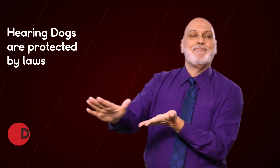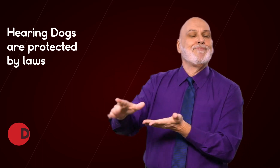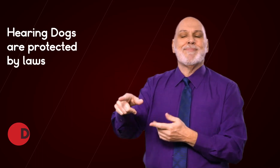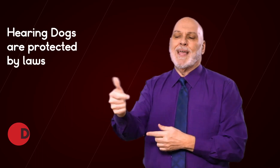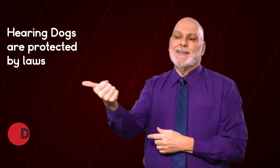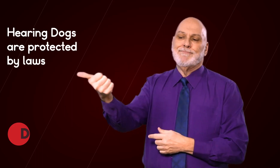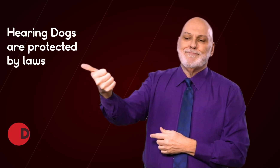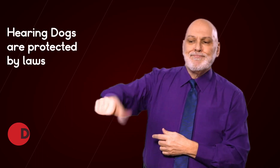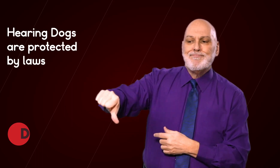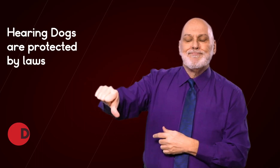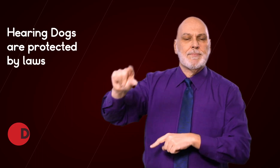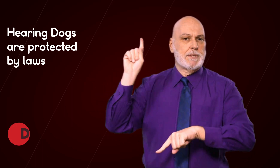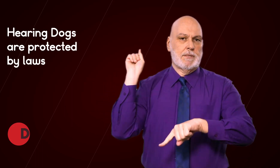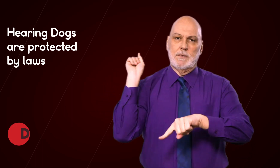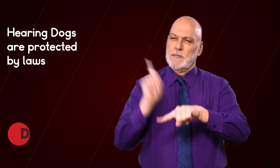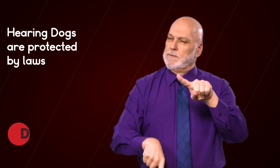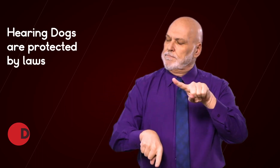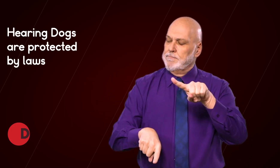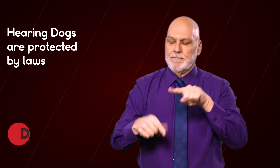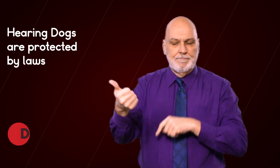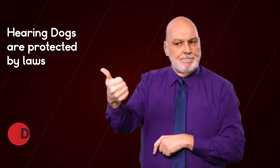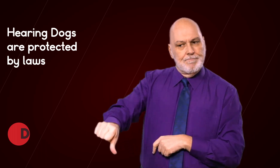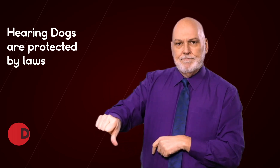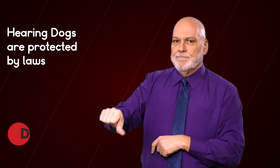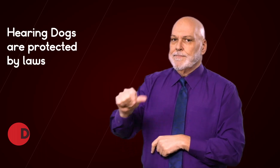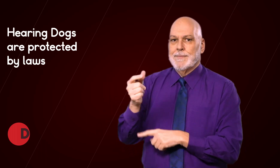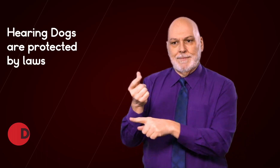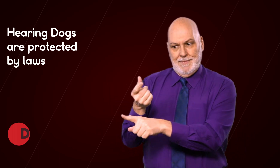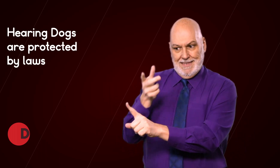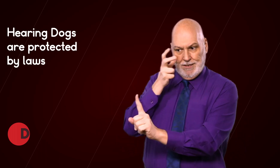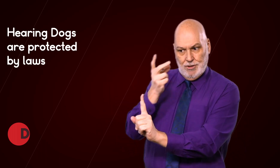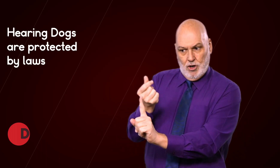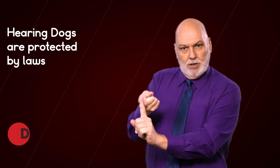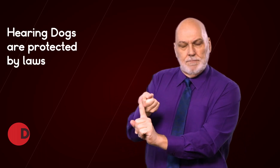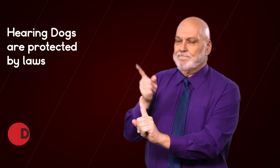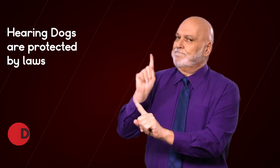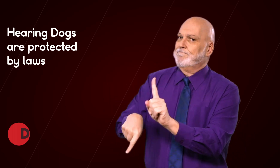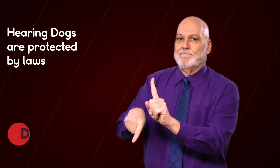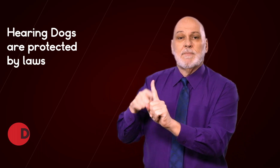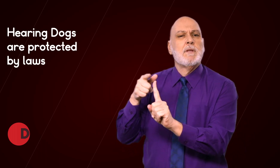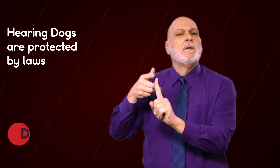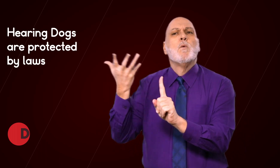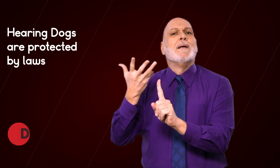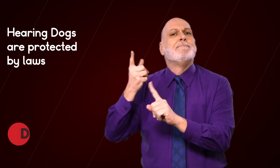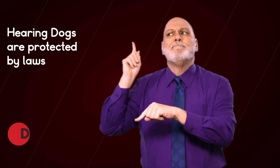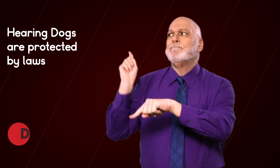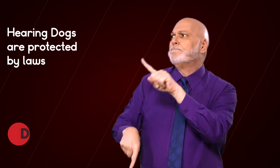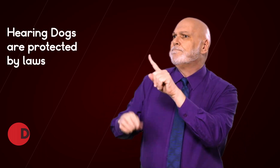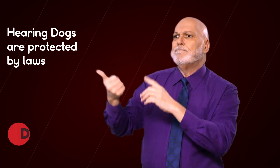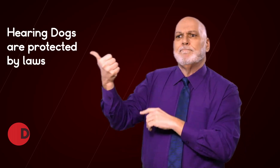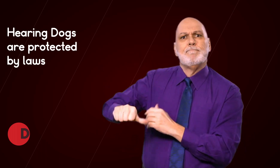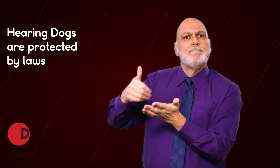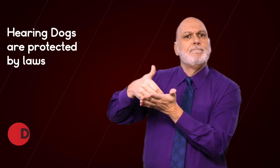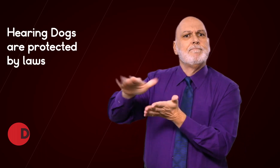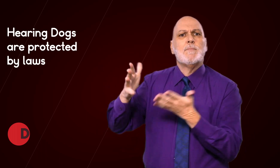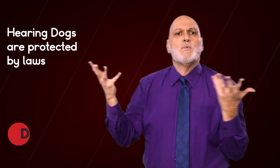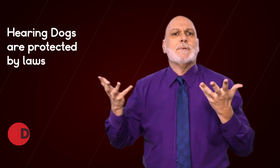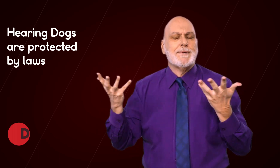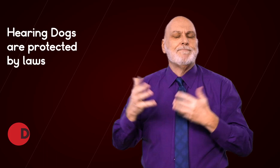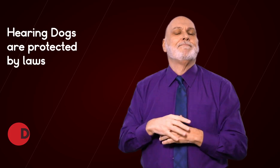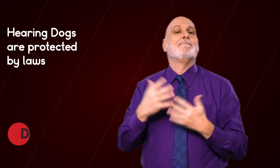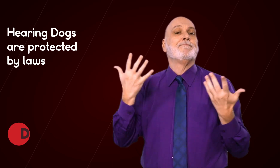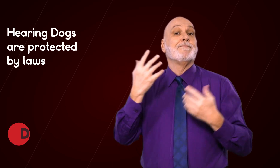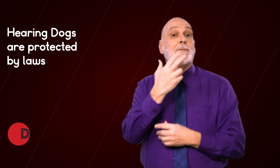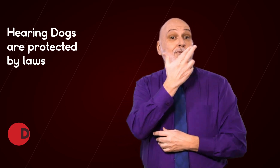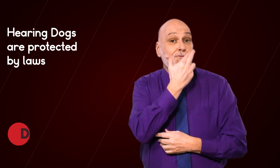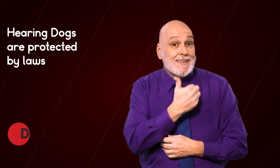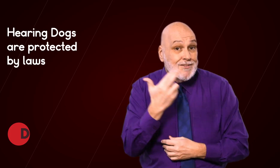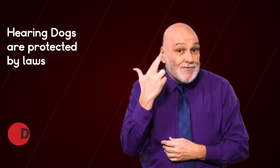Hearing dogs cannot be denied access to restaurants and